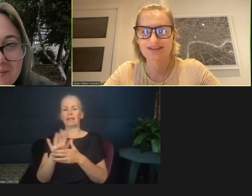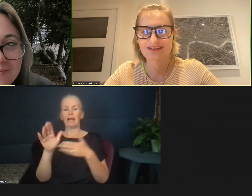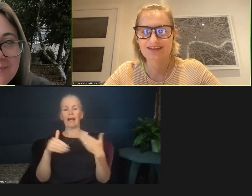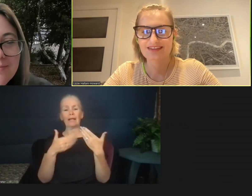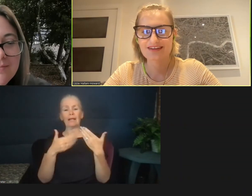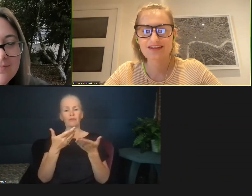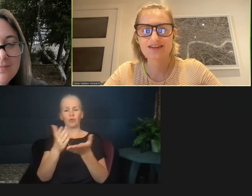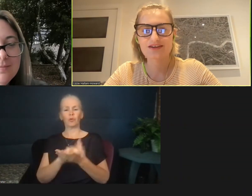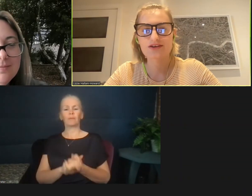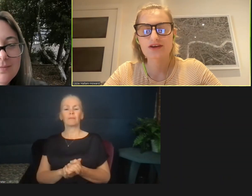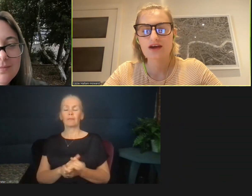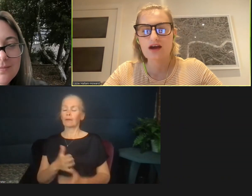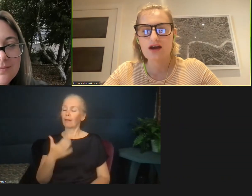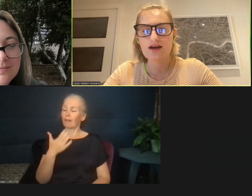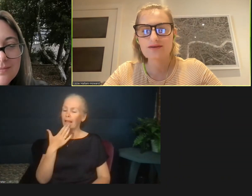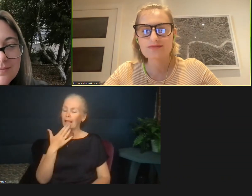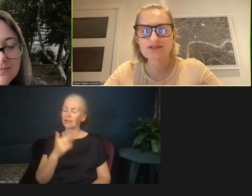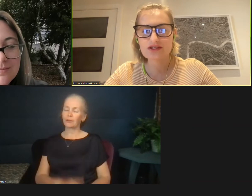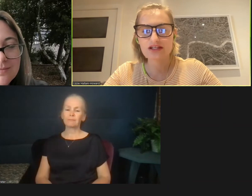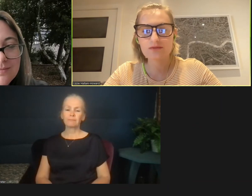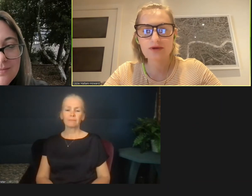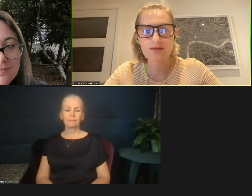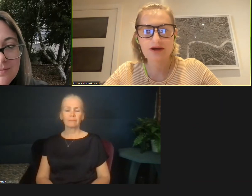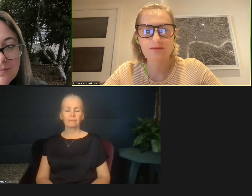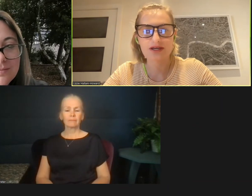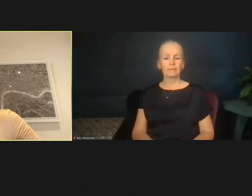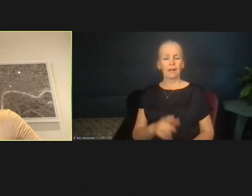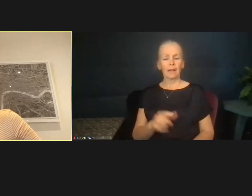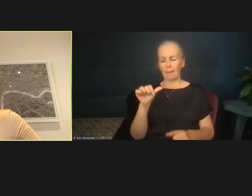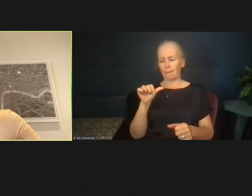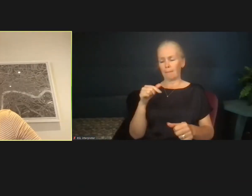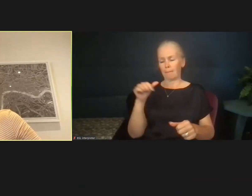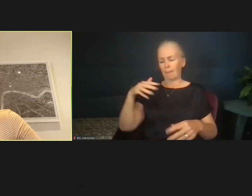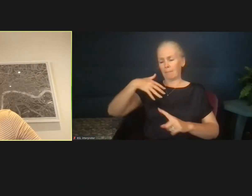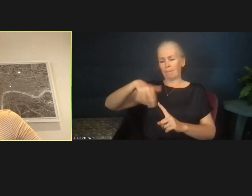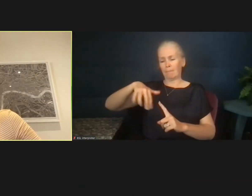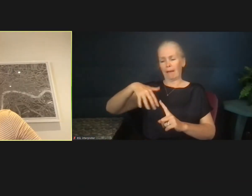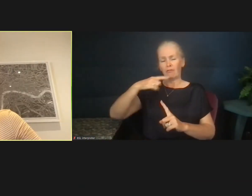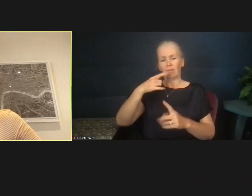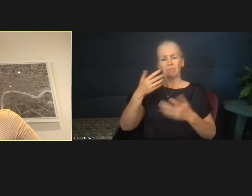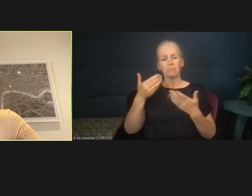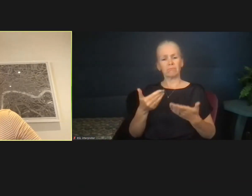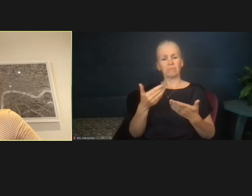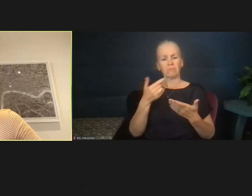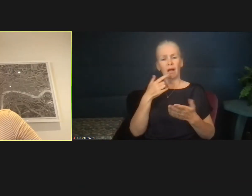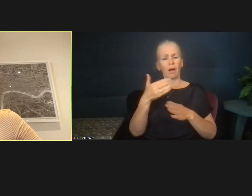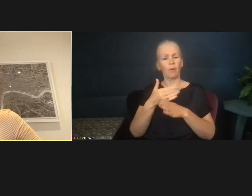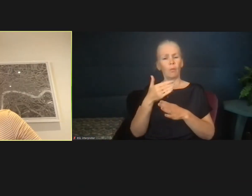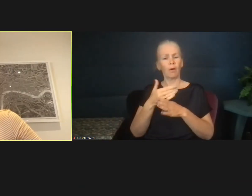Lizzia: Thank you. So a little bit about me, I currently actually working in marketing,